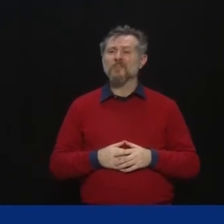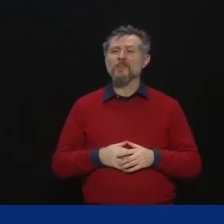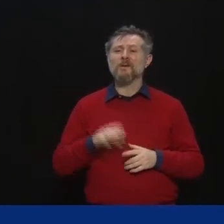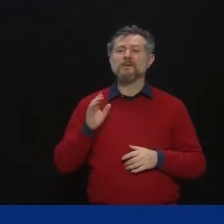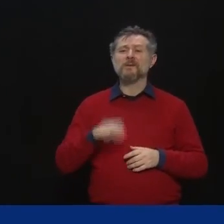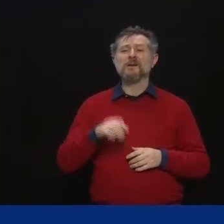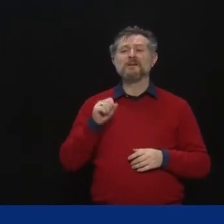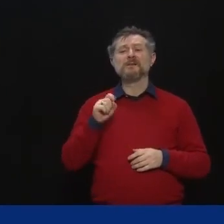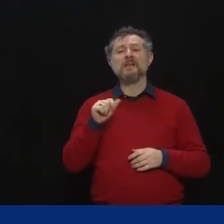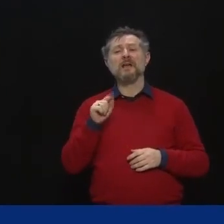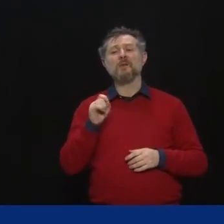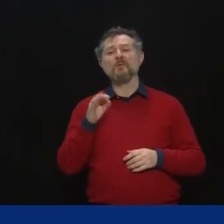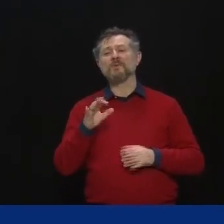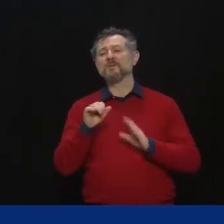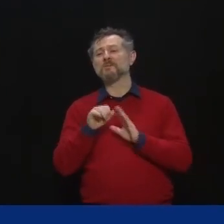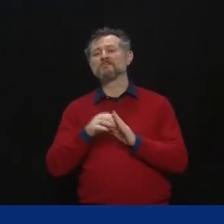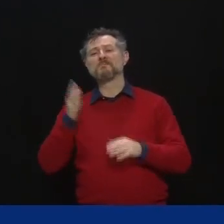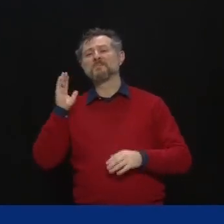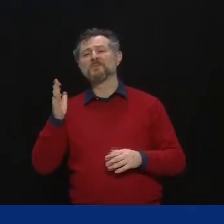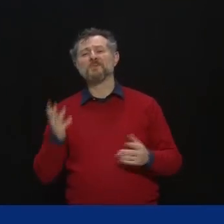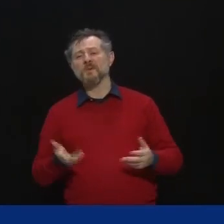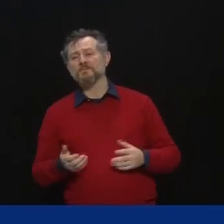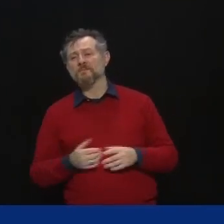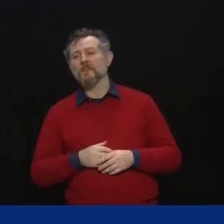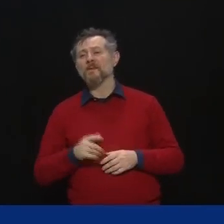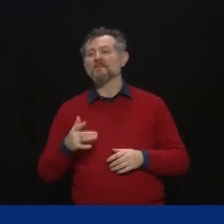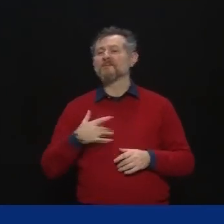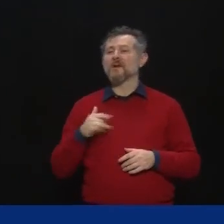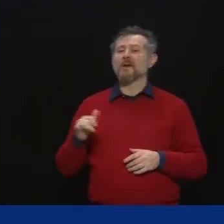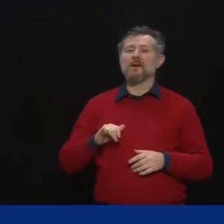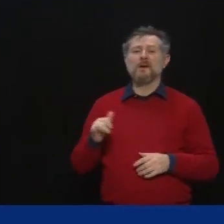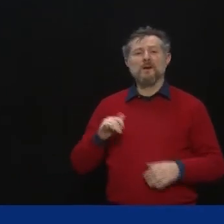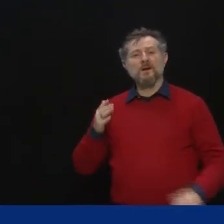THEY'RE DOING THE RIGHT THING AND PEOPLE -- THERE'S NO REASON THEY SHOULDN'T GO BACK TO THOSE.